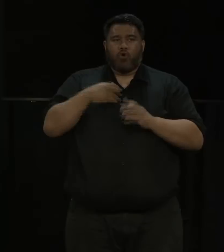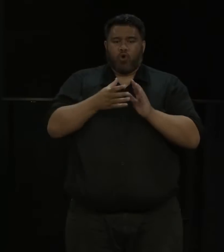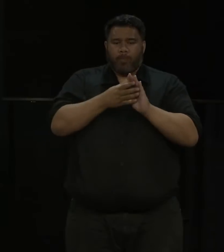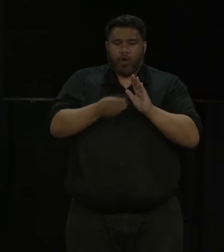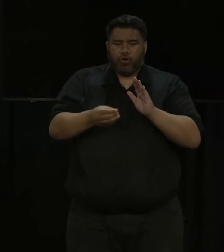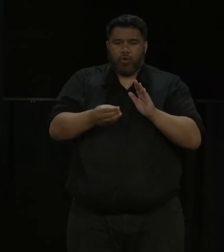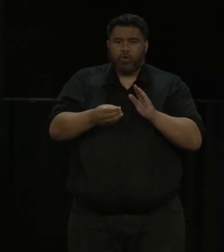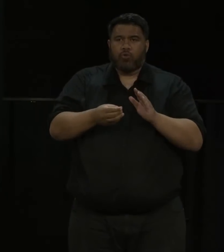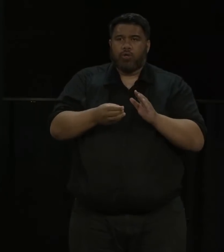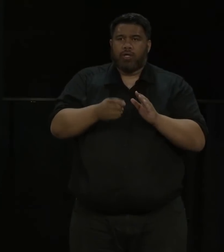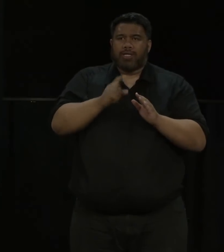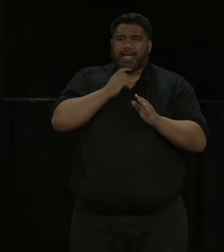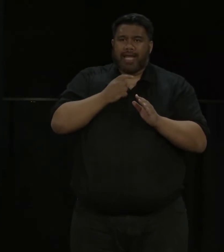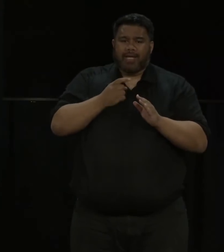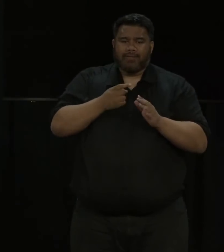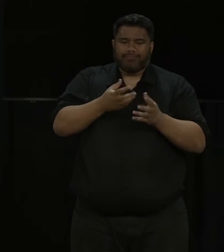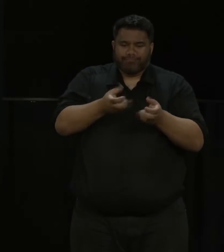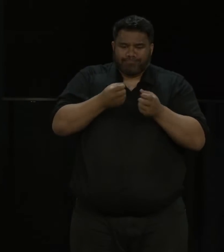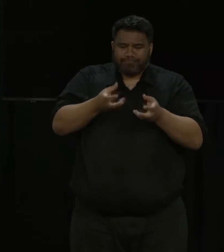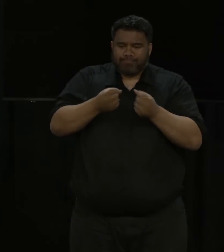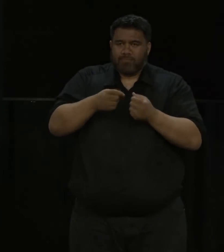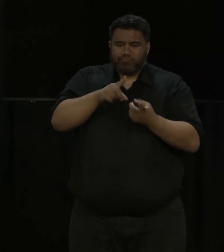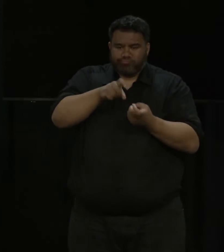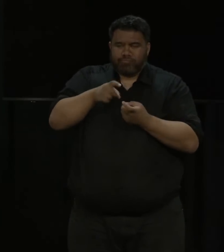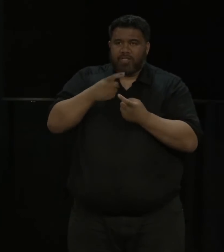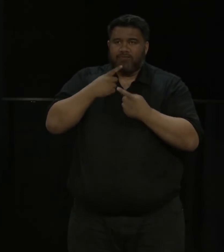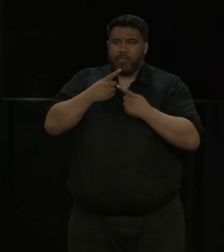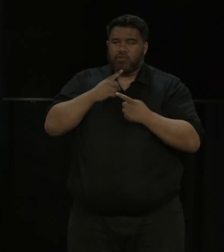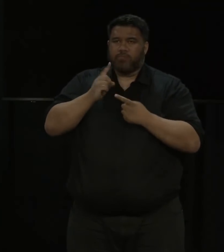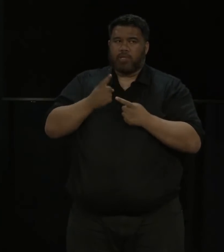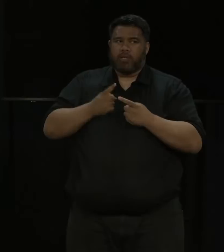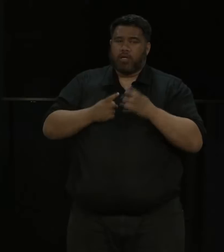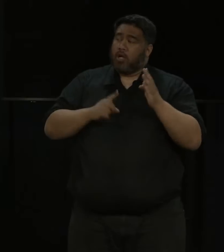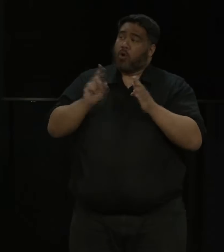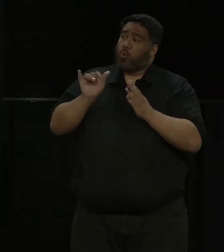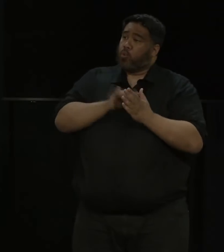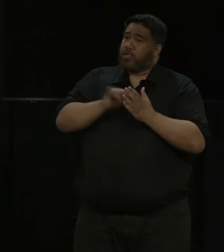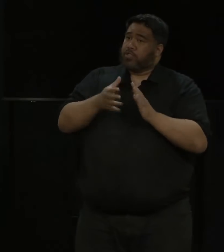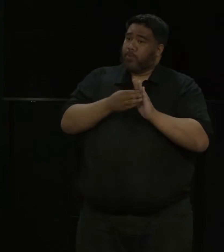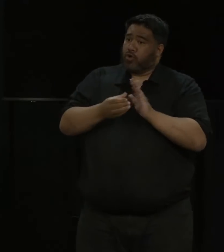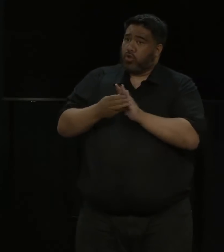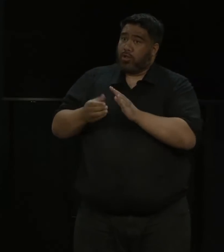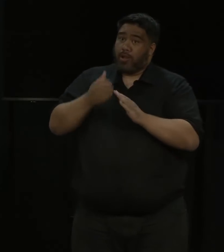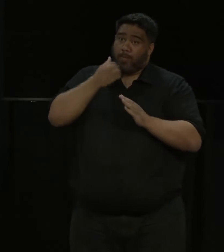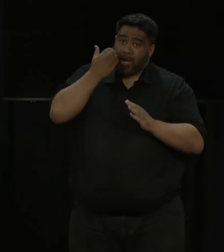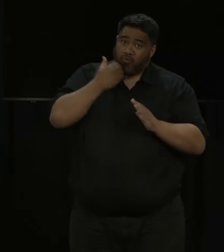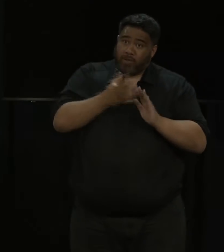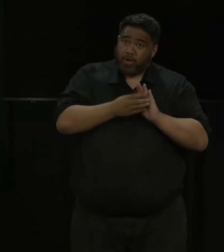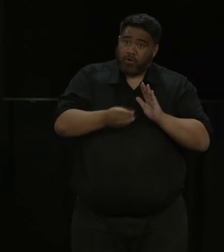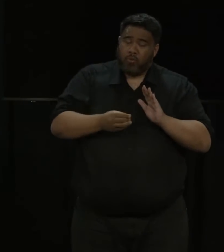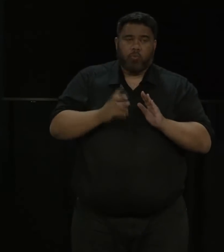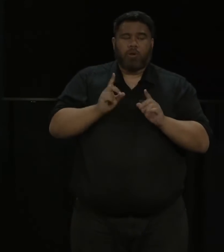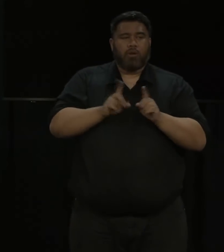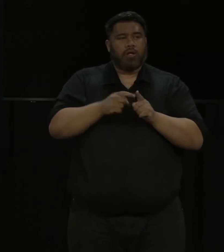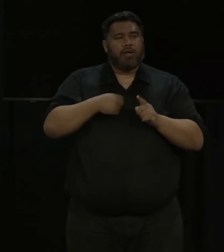the last week since you were asked about it? As I indicated to you befoe models will tell us a variety of things and there are a